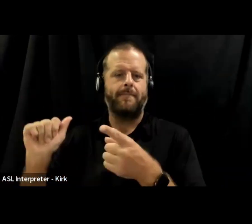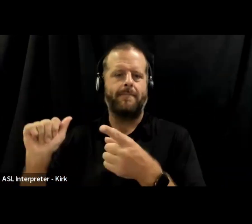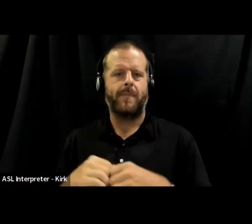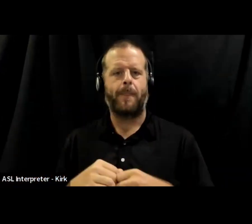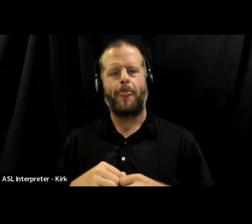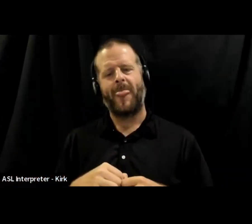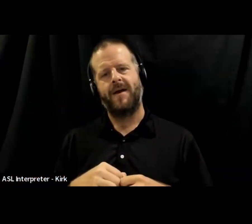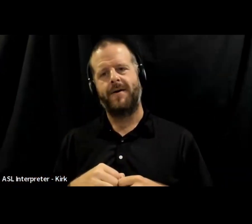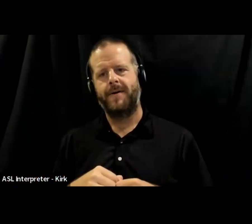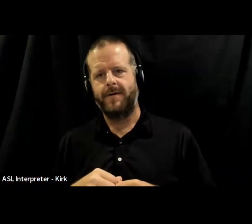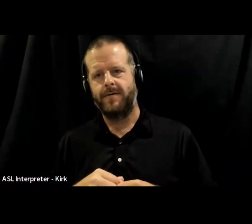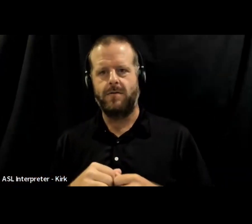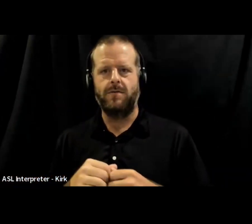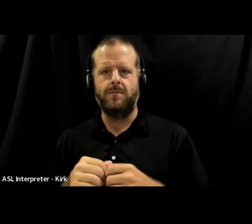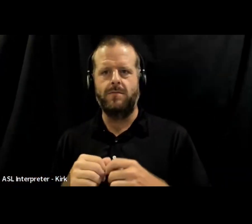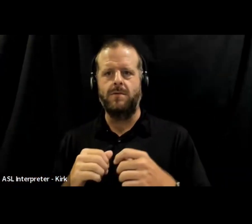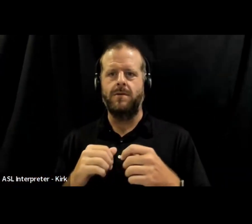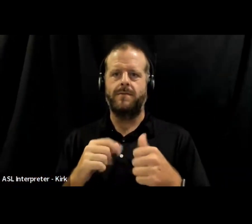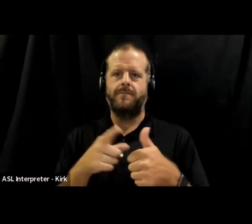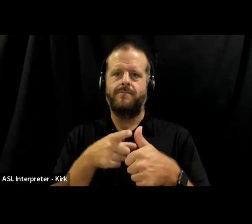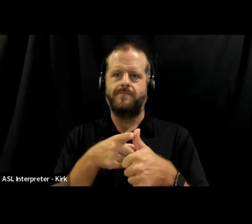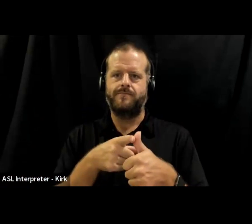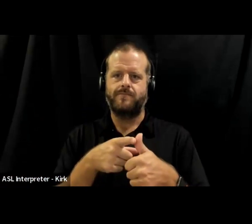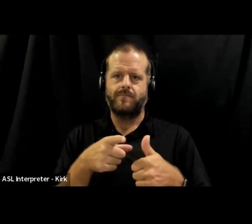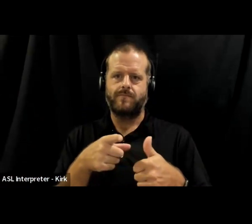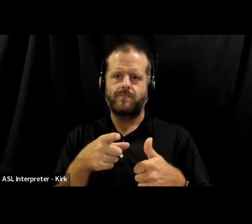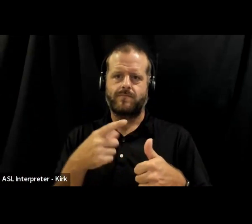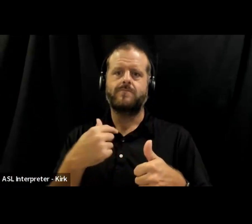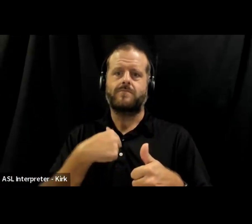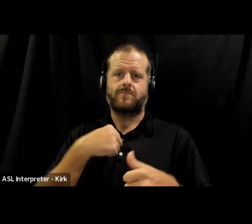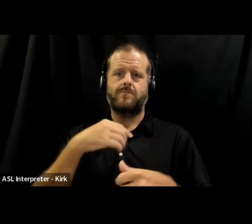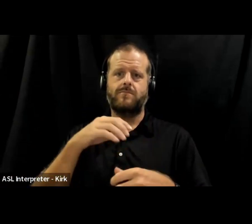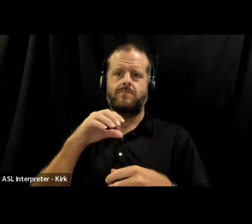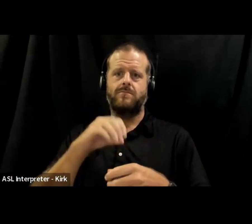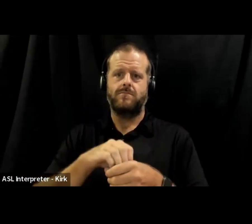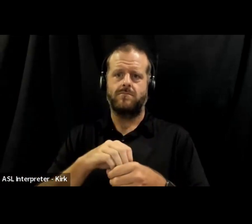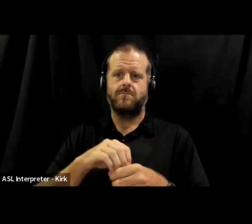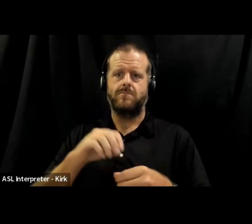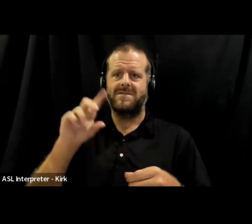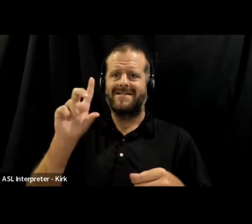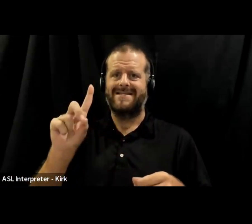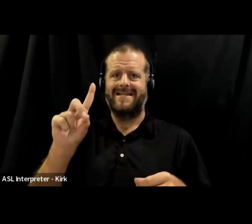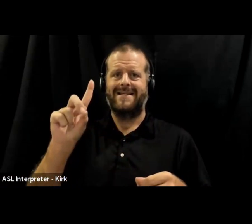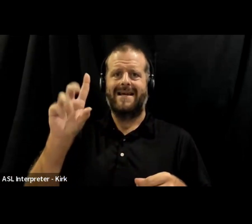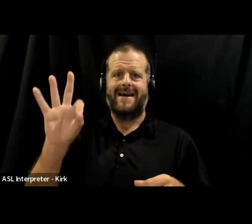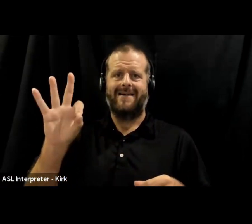First is, I'm in, I'm in DFW, and my